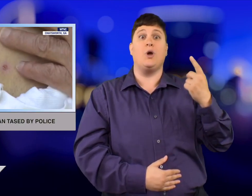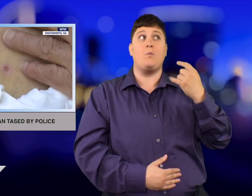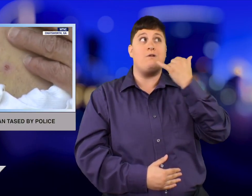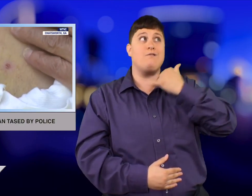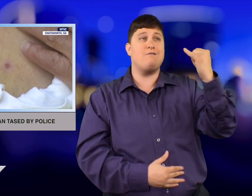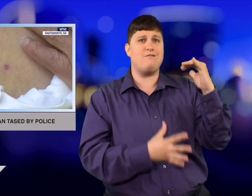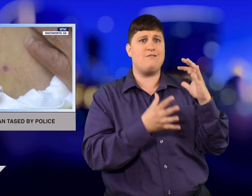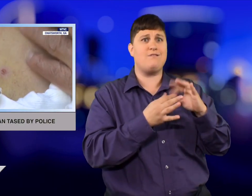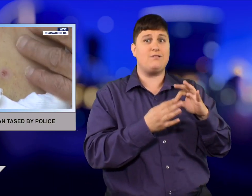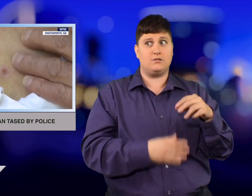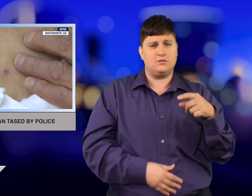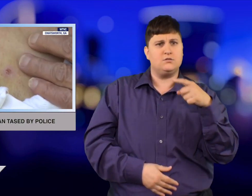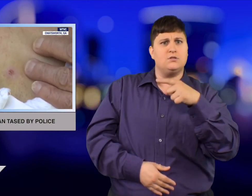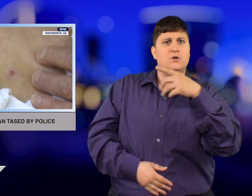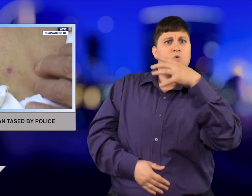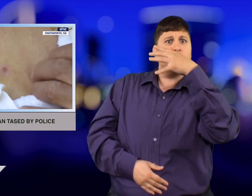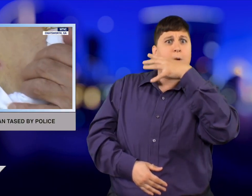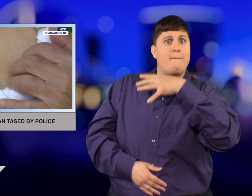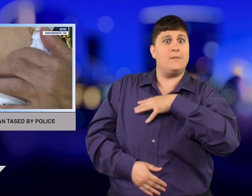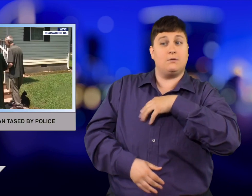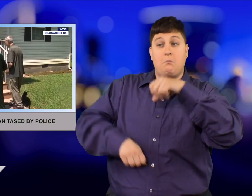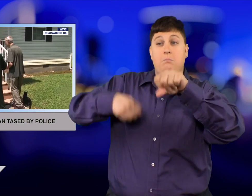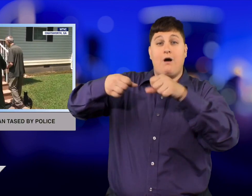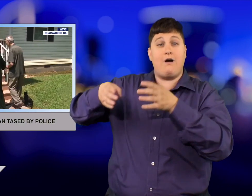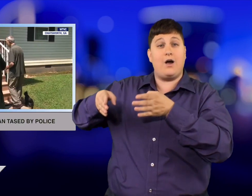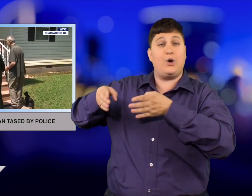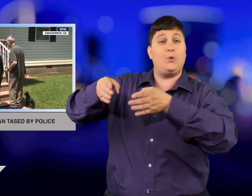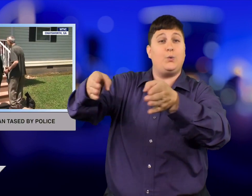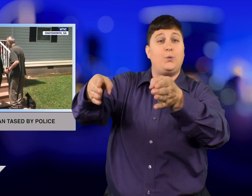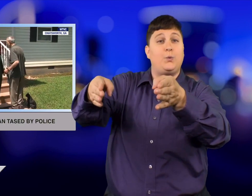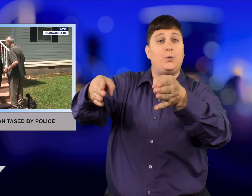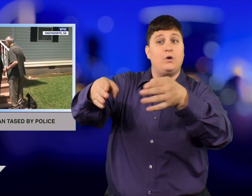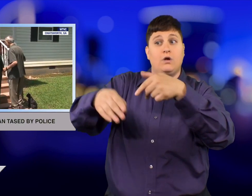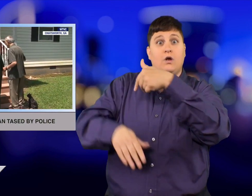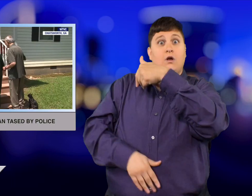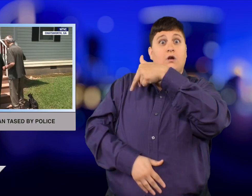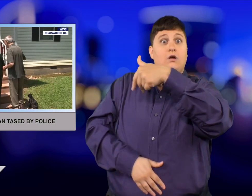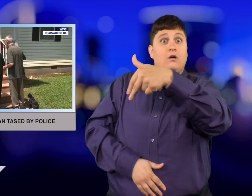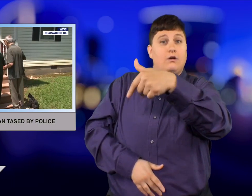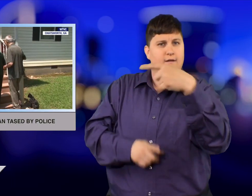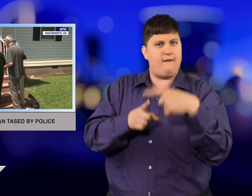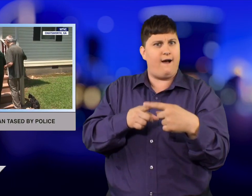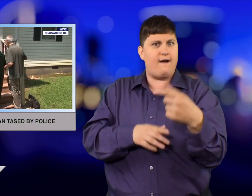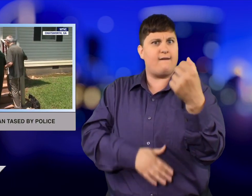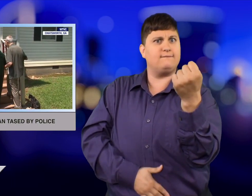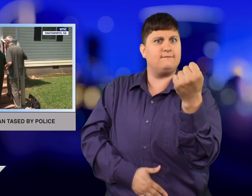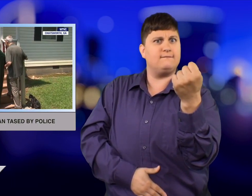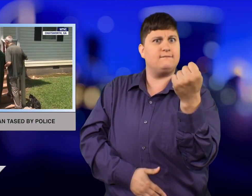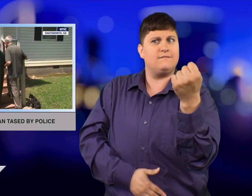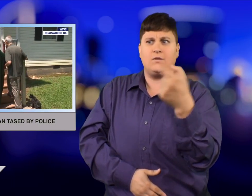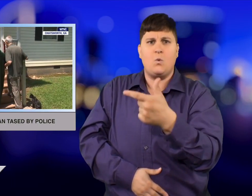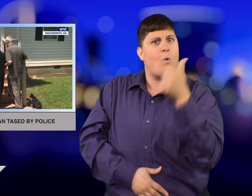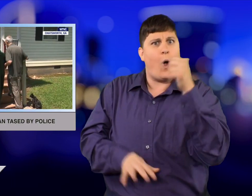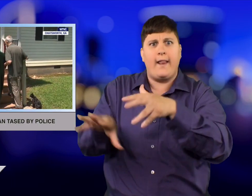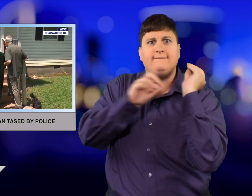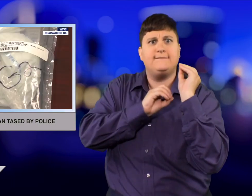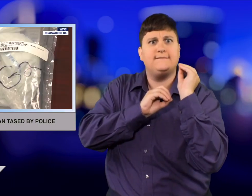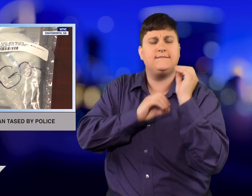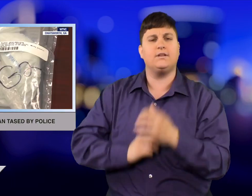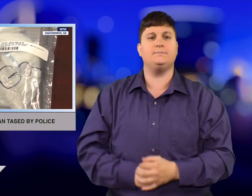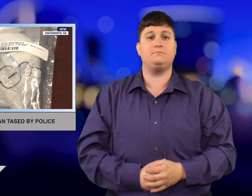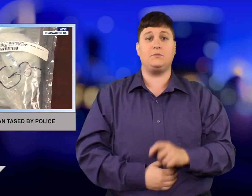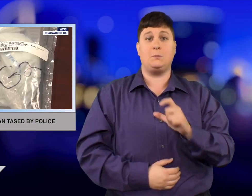Someone saw the woman walking on a bike trail with a knife and reported that she would not leave.